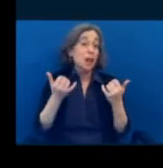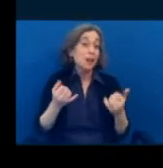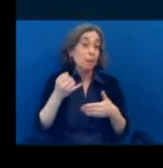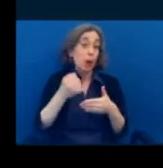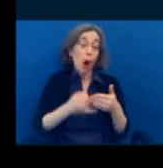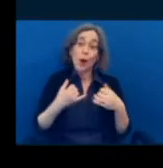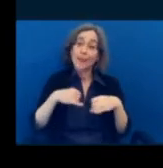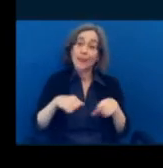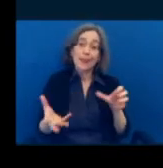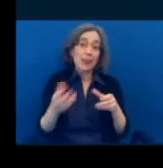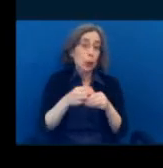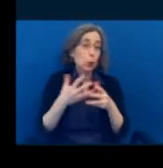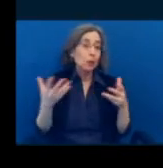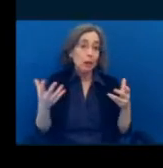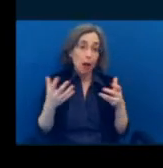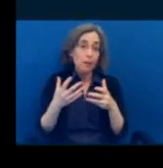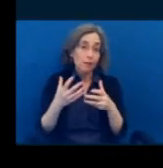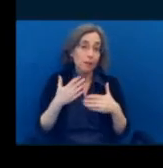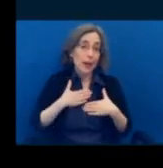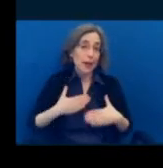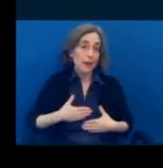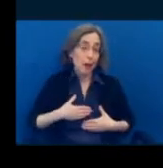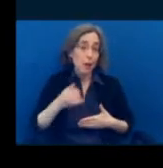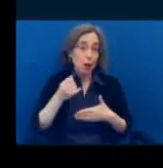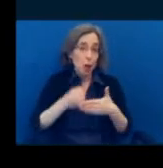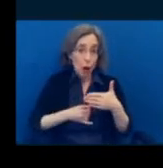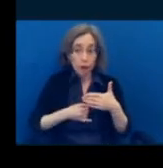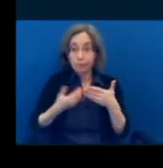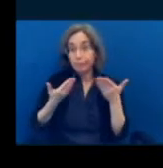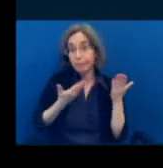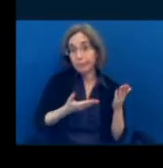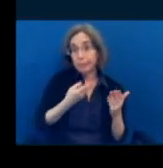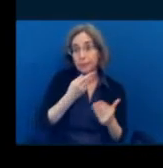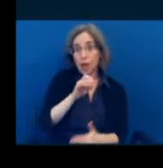INSTALLERATIONS BY DAMAN HURST. THESE ARE MASSIVE EXAMPLES OF